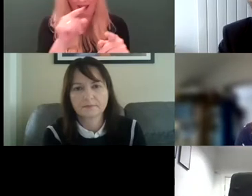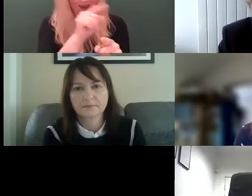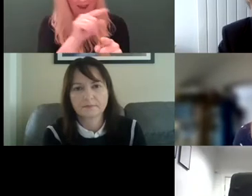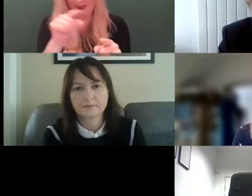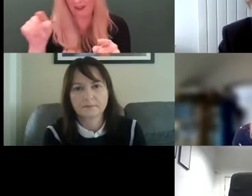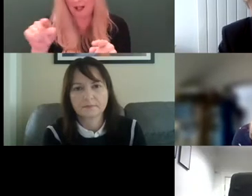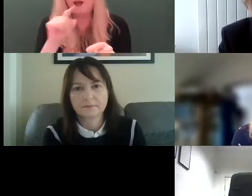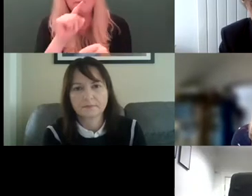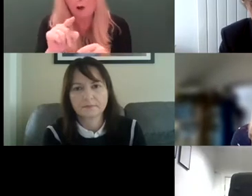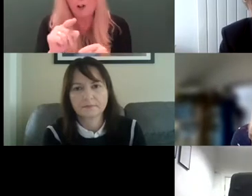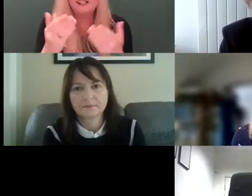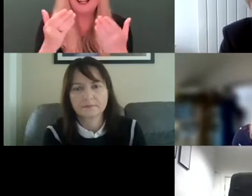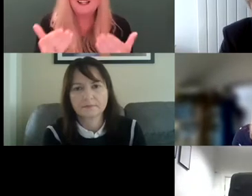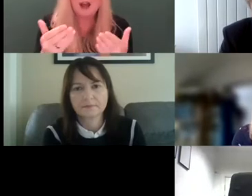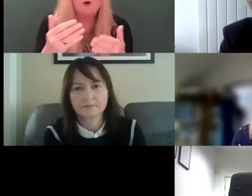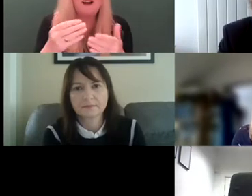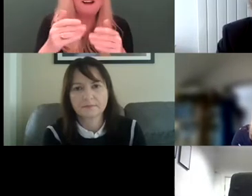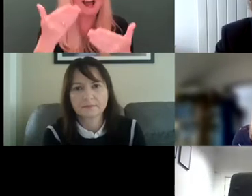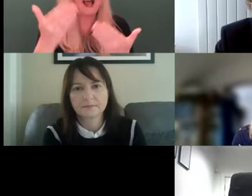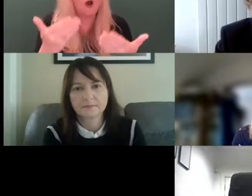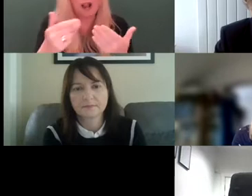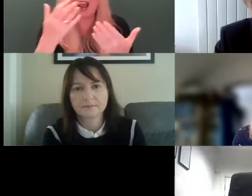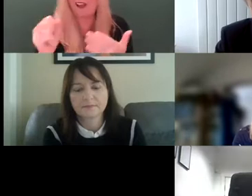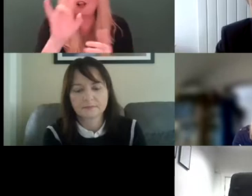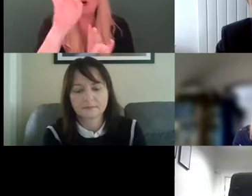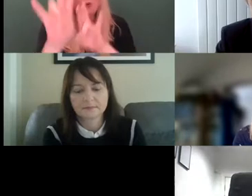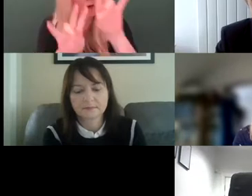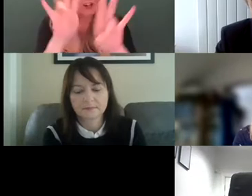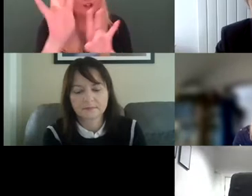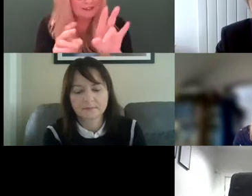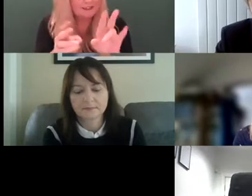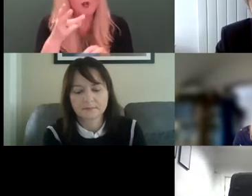we are going to follow is I have a number of questions that I am going to put to each member